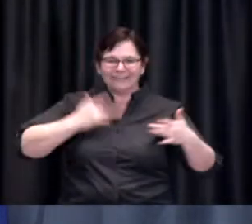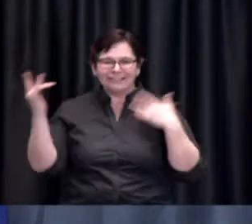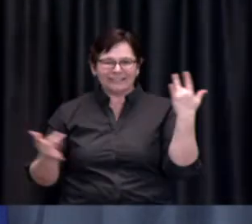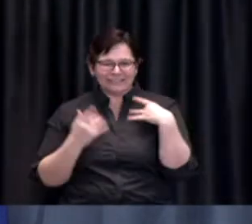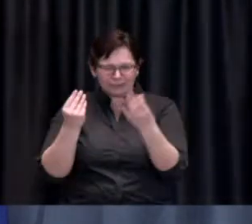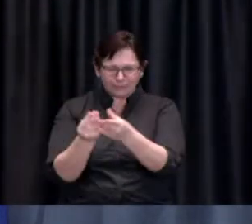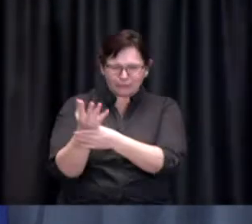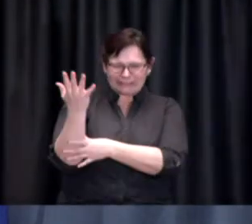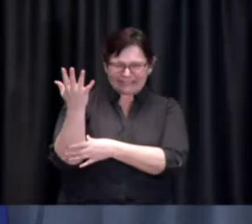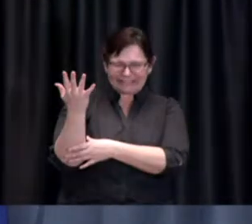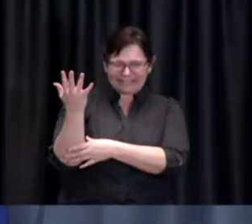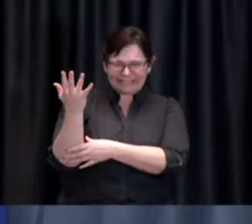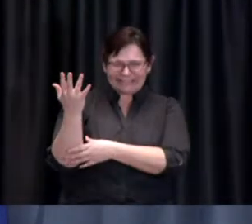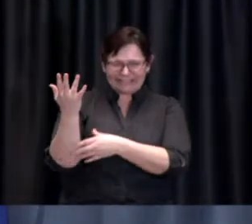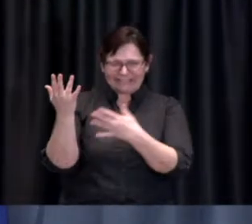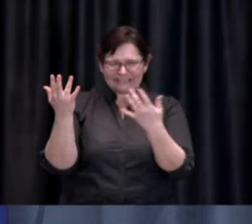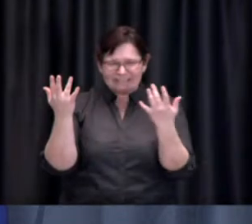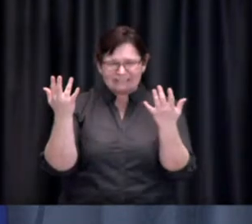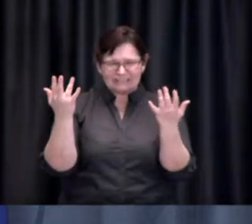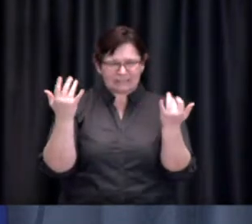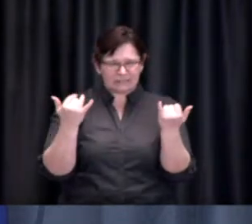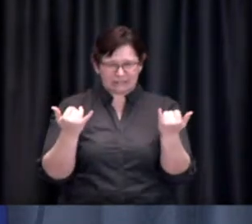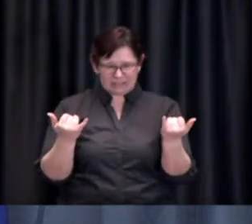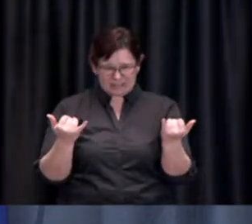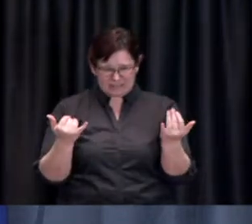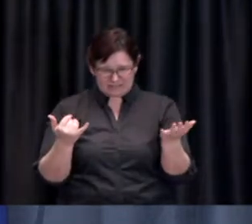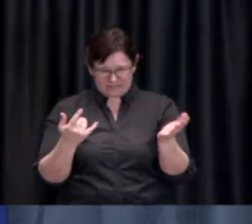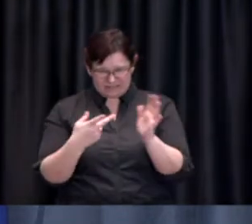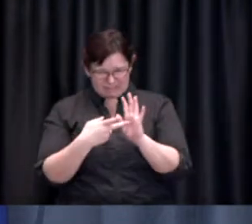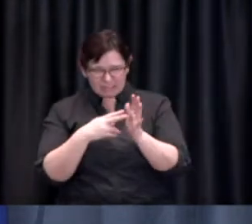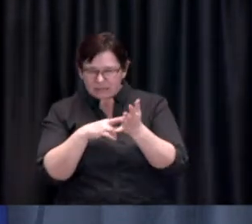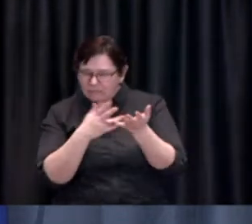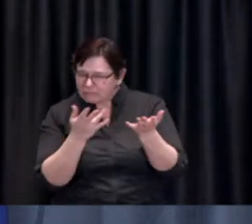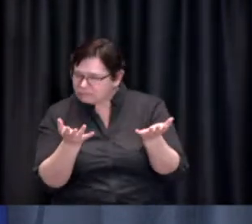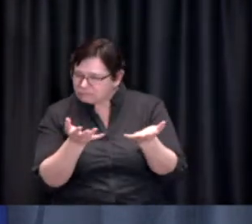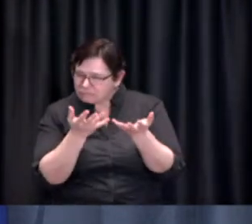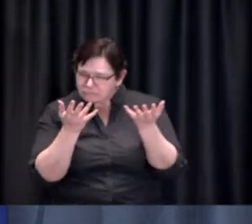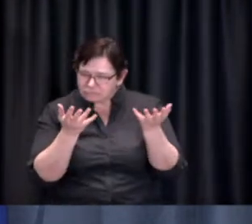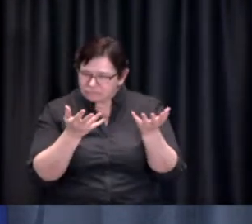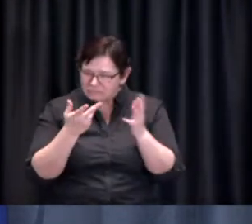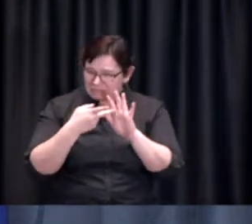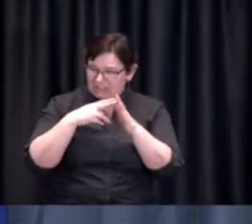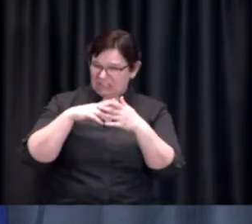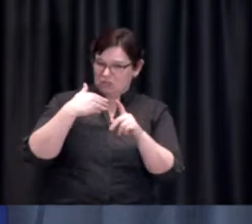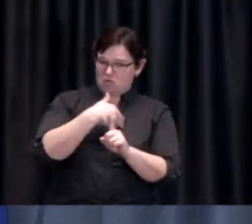um does this imply that the city expects the restrictions to continue for that long